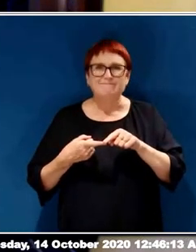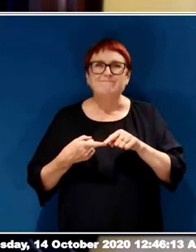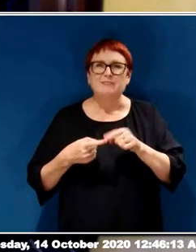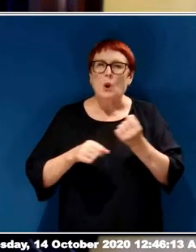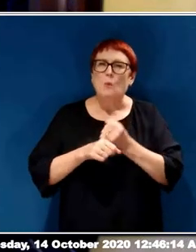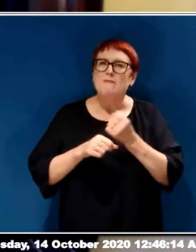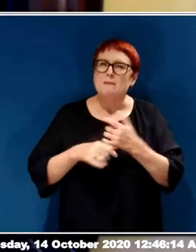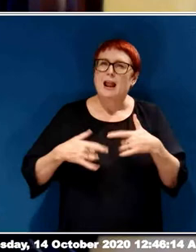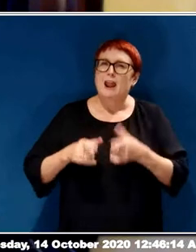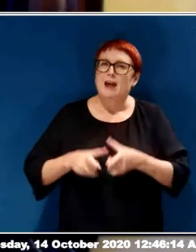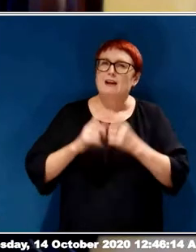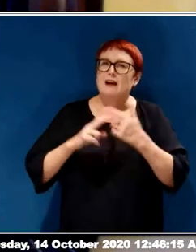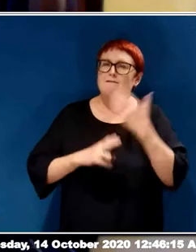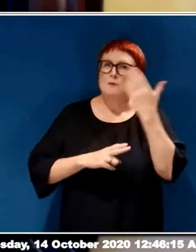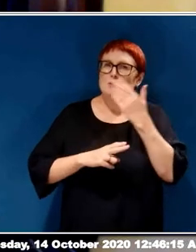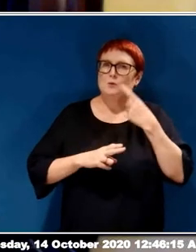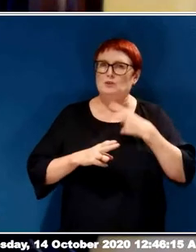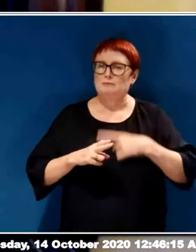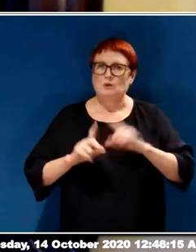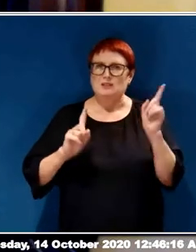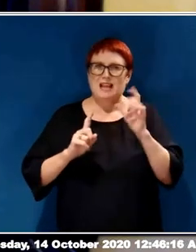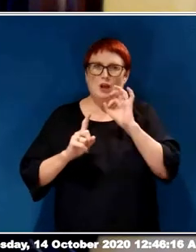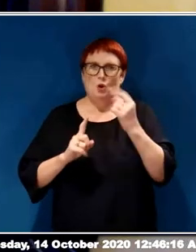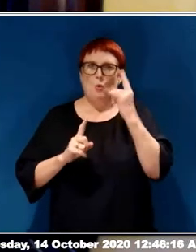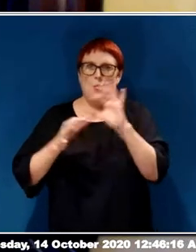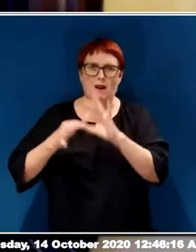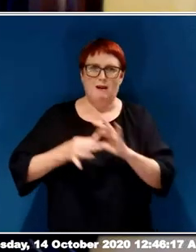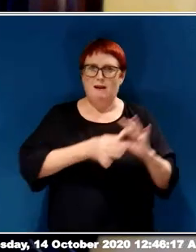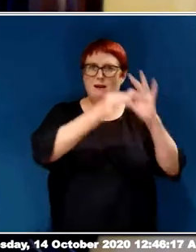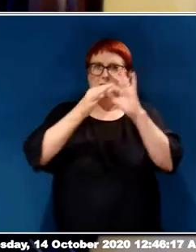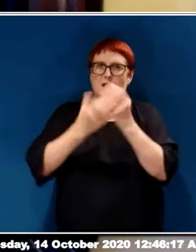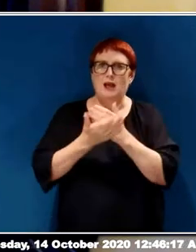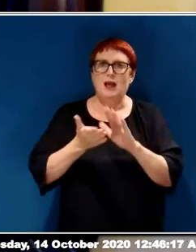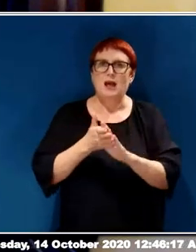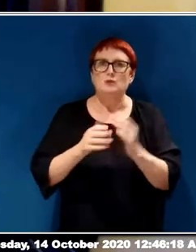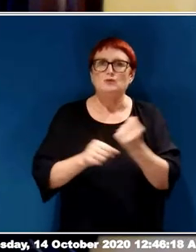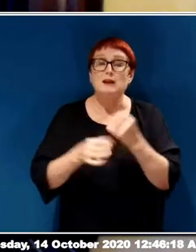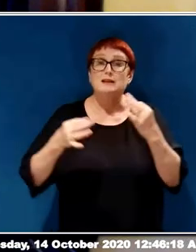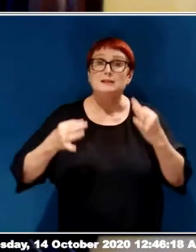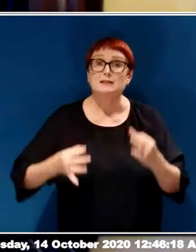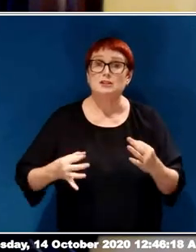to understand the Disability Standards, as well as the funding rules, as well as